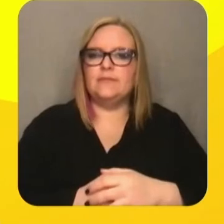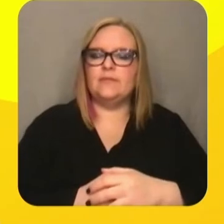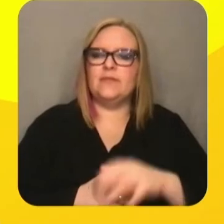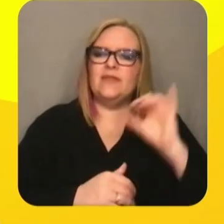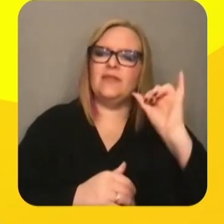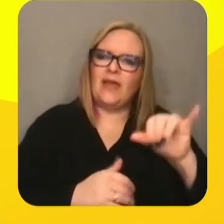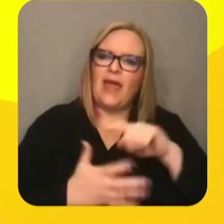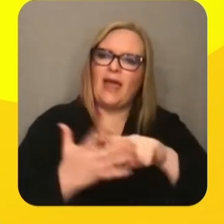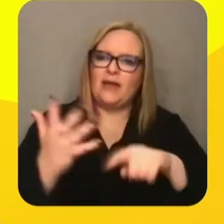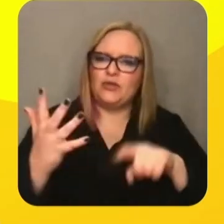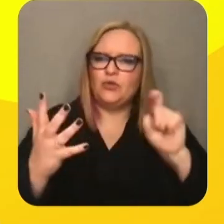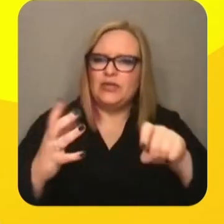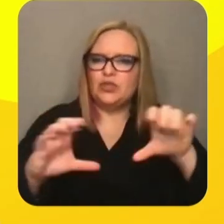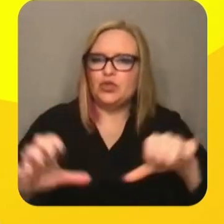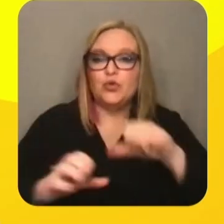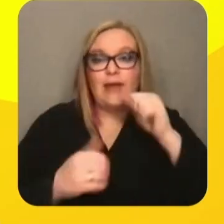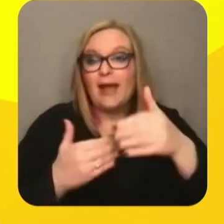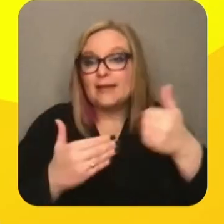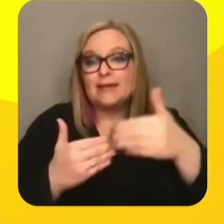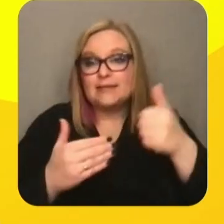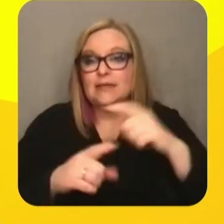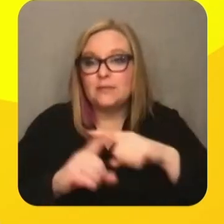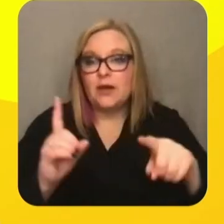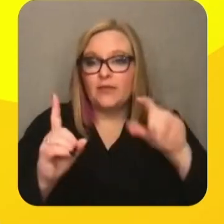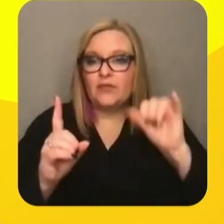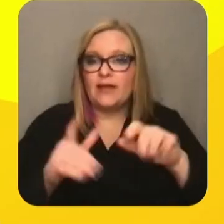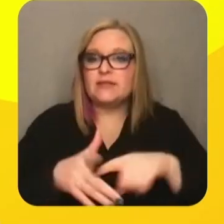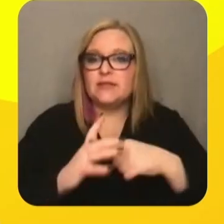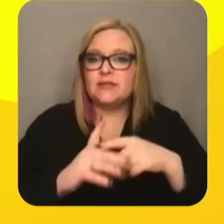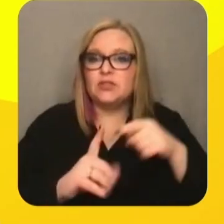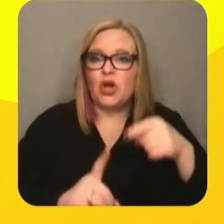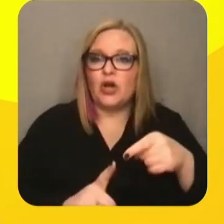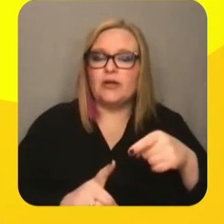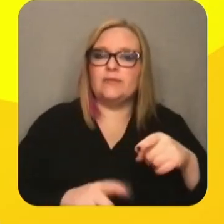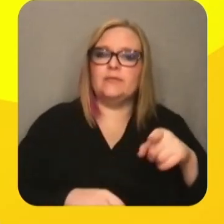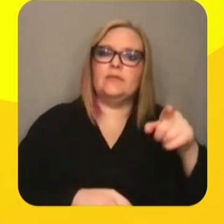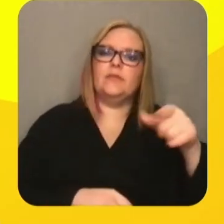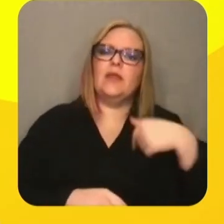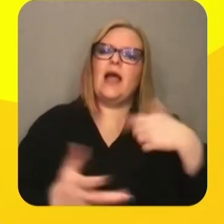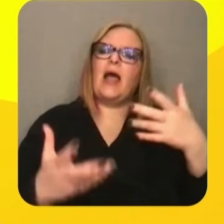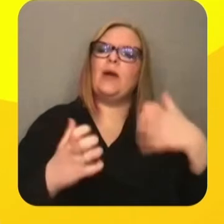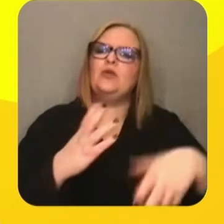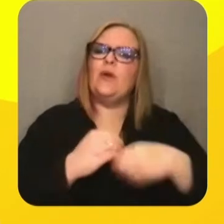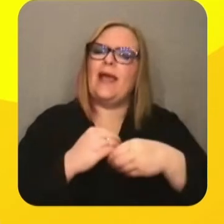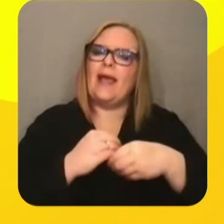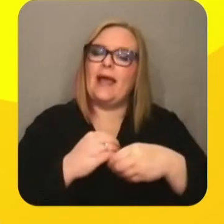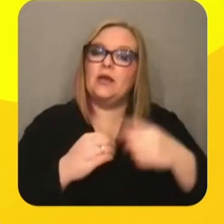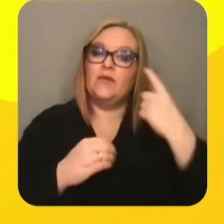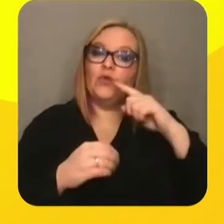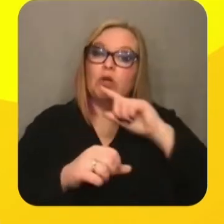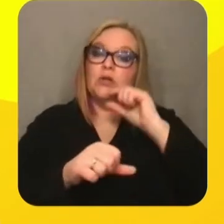They're not easy, but that's where you start. The only thing I would add is in order to be a truly anti-racist institution,